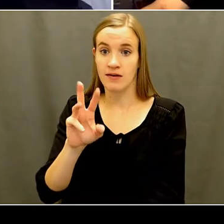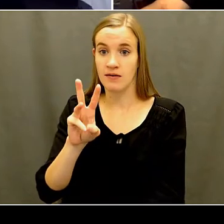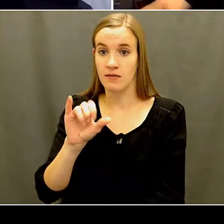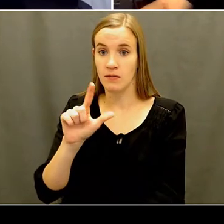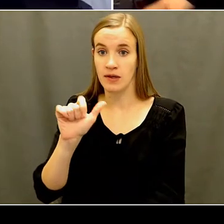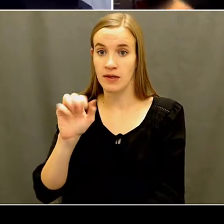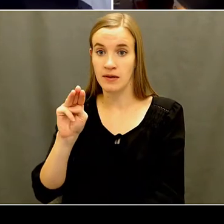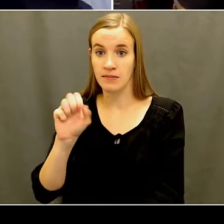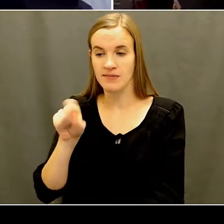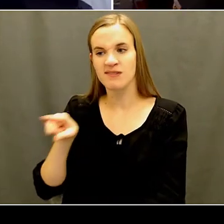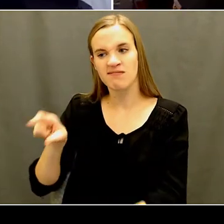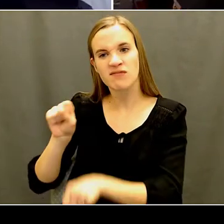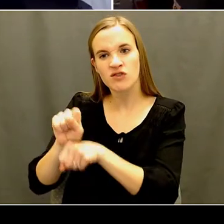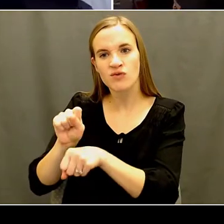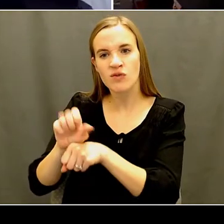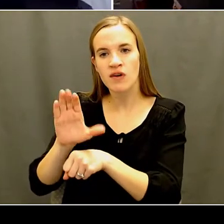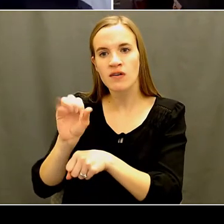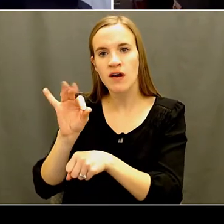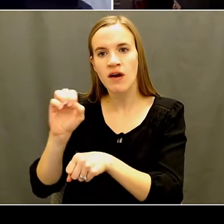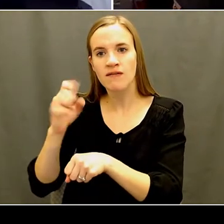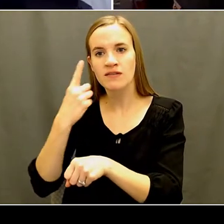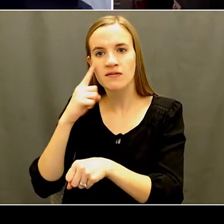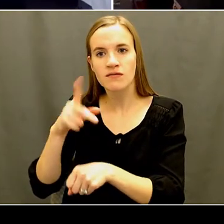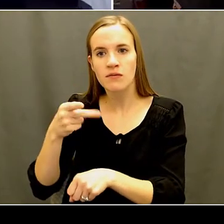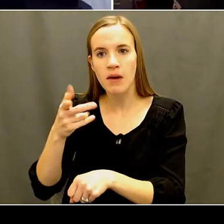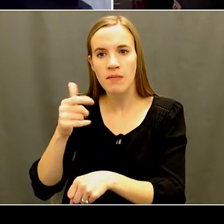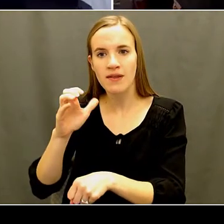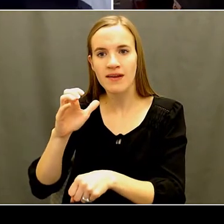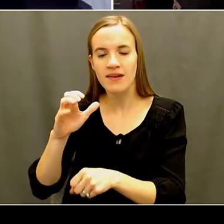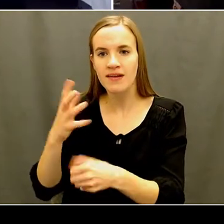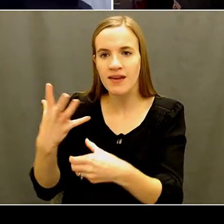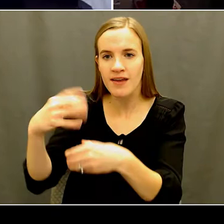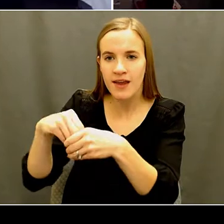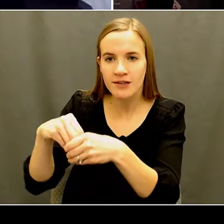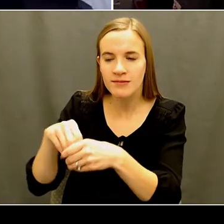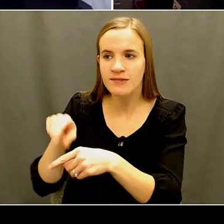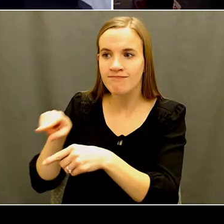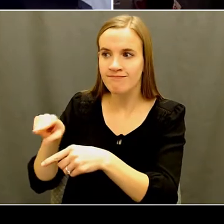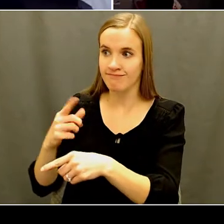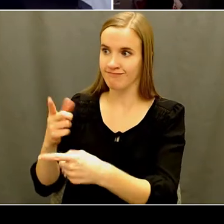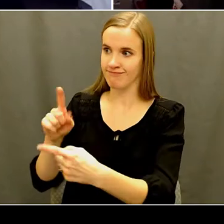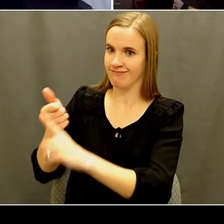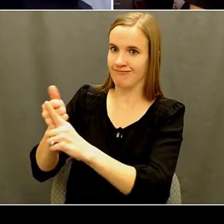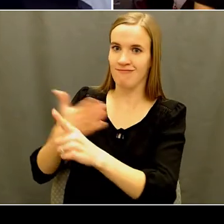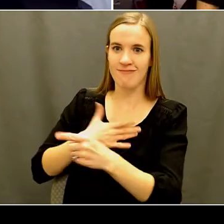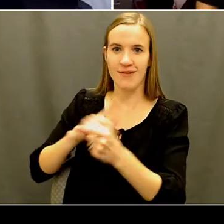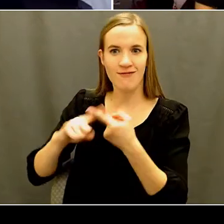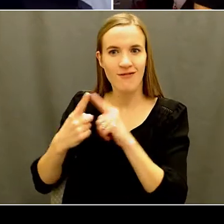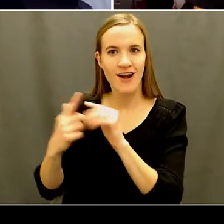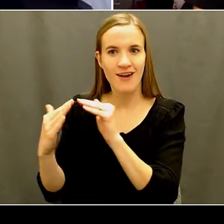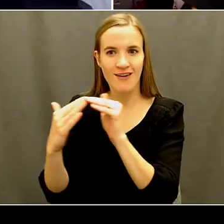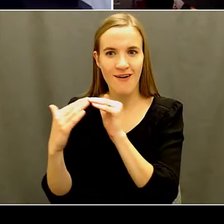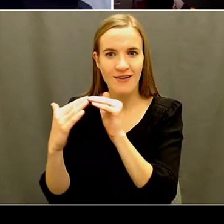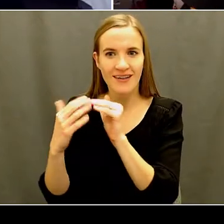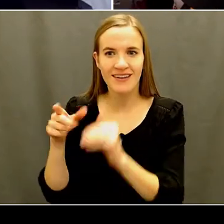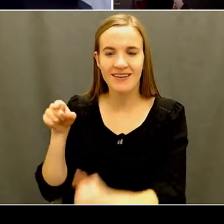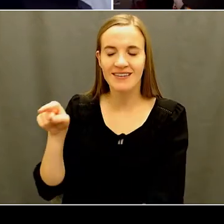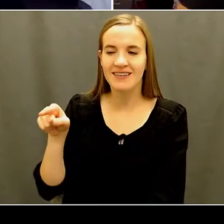and she was in this detail. I knew that her detail was ending and I remember thinking like, Hmm, I wonder who is going to get that job. And in my head, I